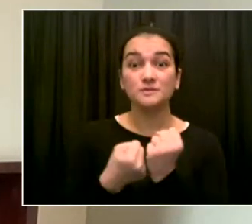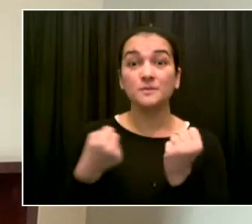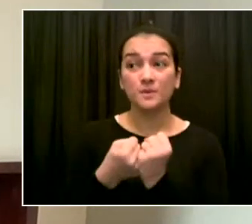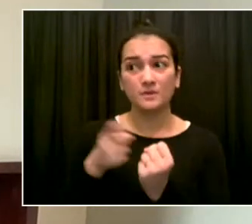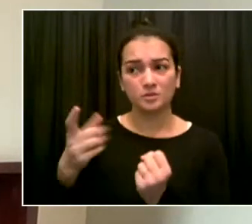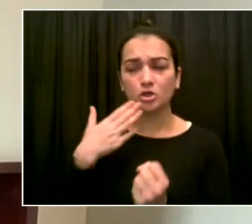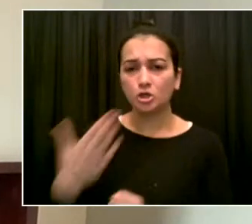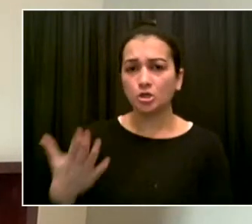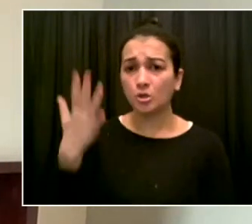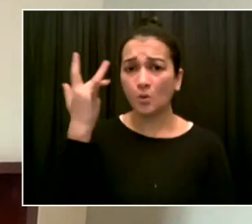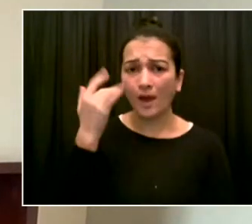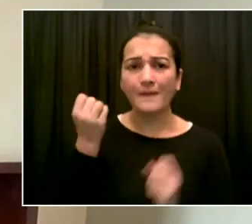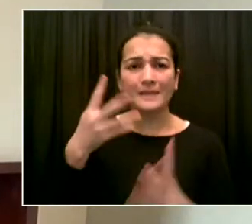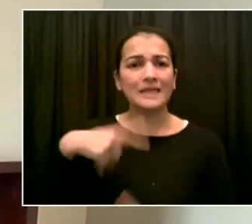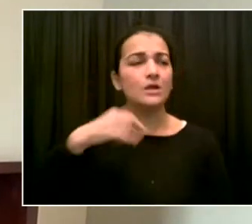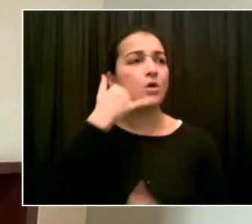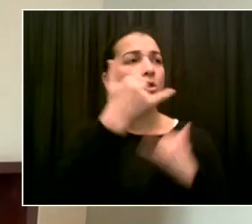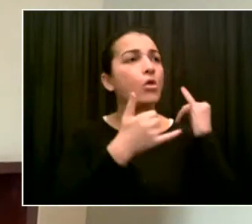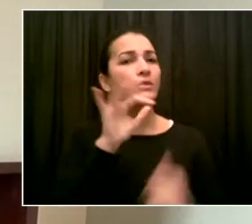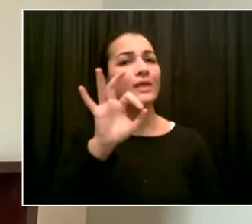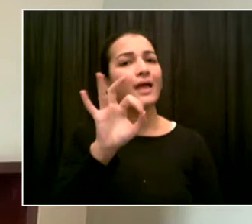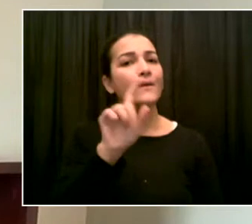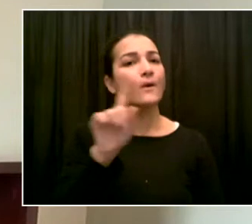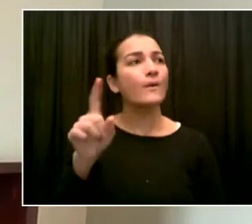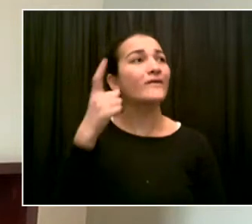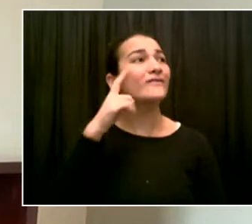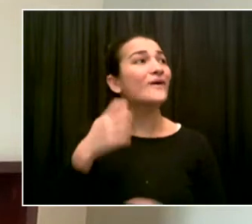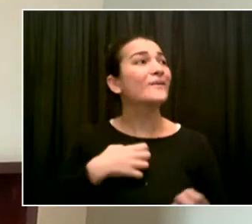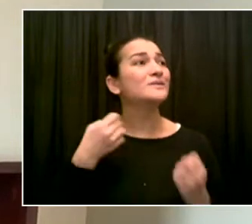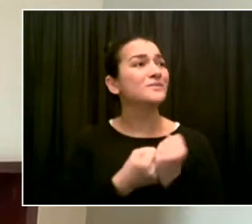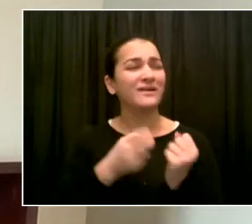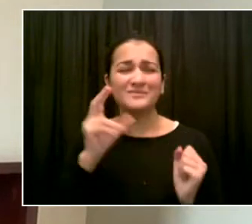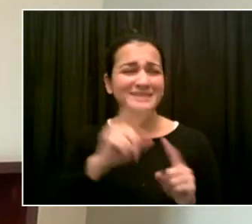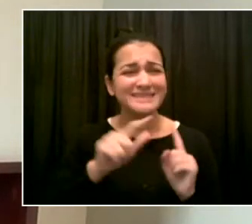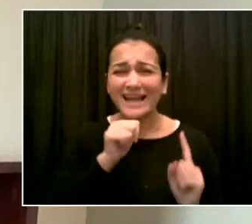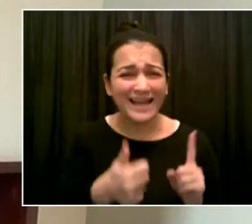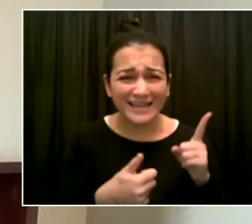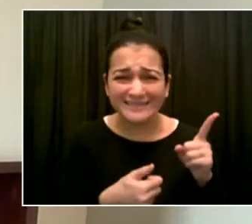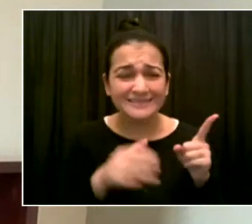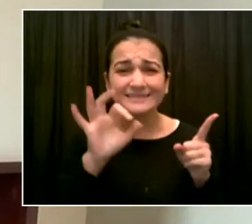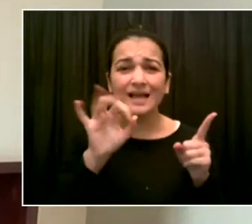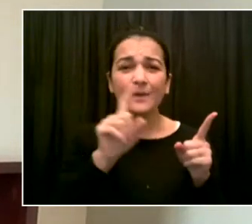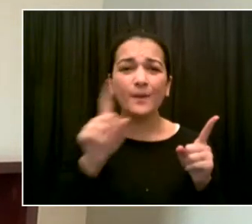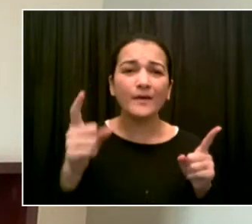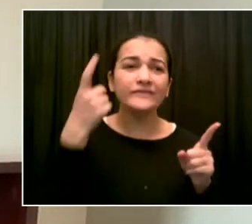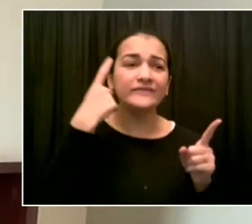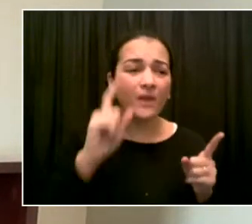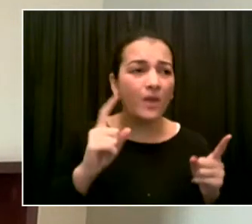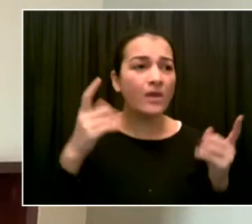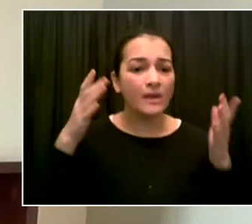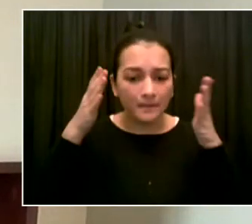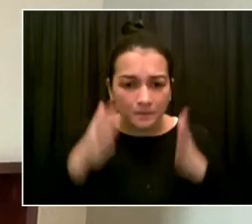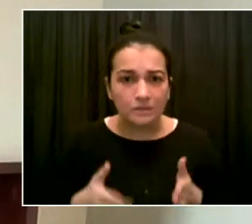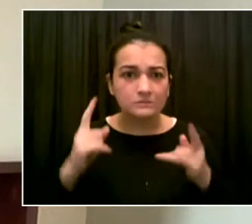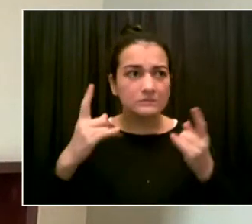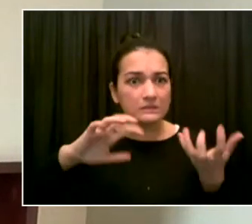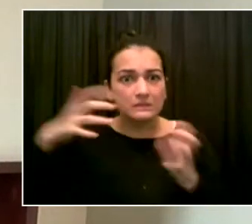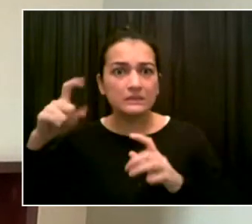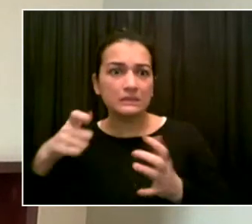END P U ENCOUNTERING MENTAL HEALTH PROFESSIONALS AND PERHAPS THE